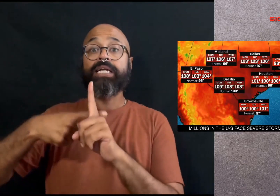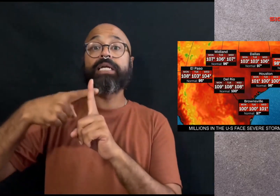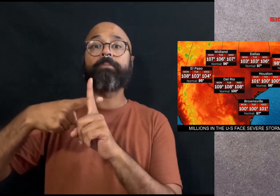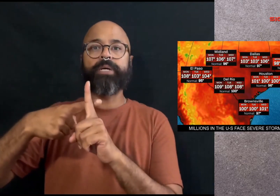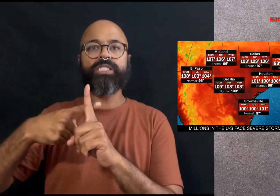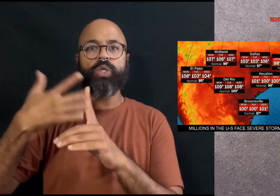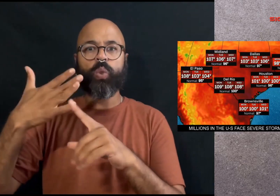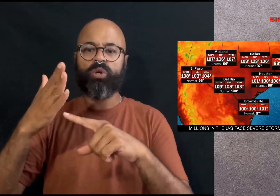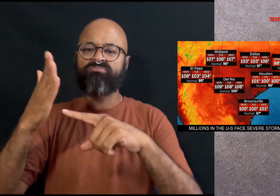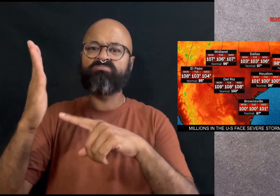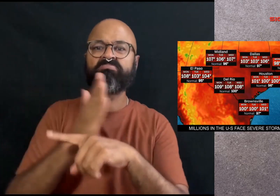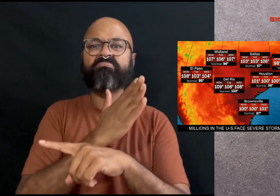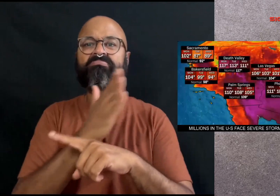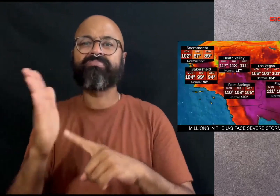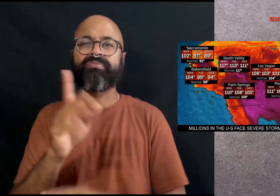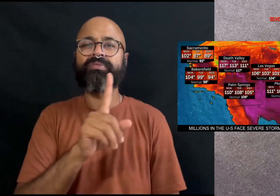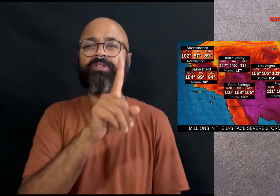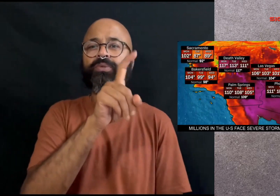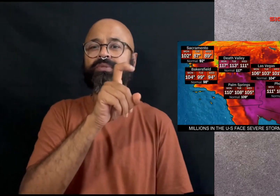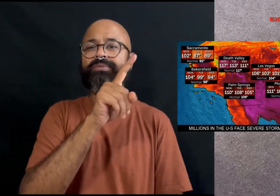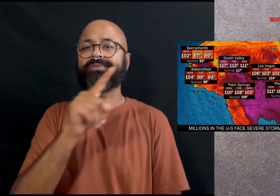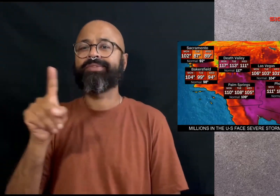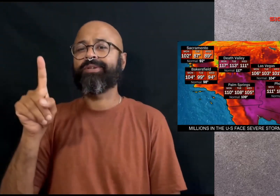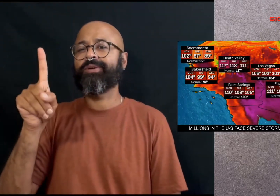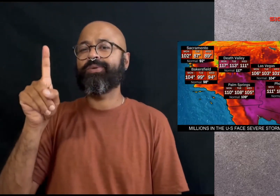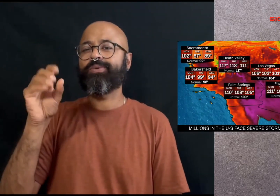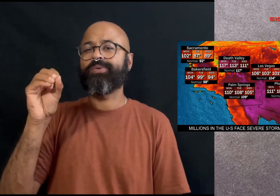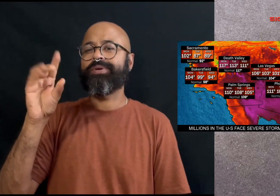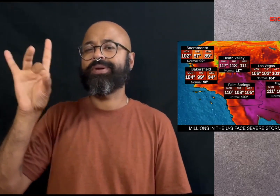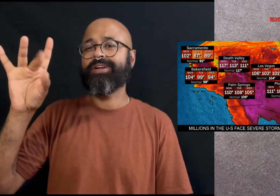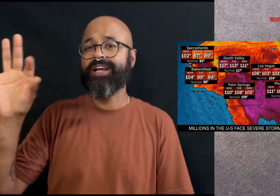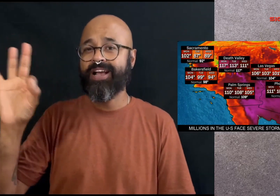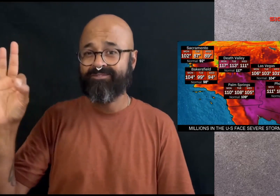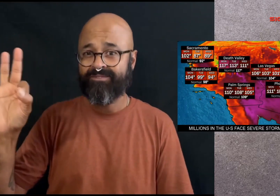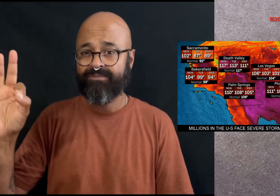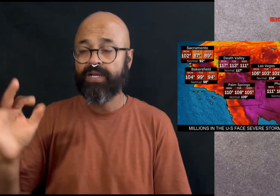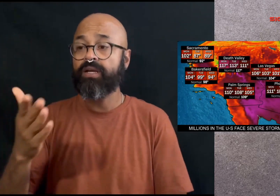Temperatures are expected to range from 100 degrees to 108 degrees.